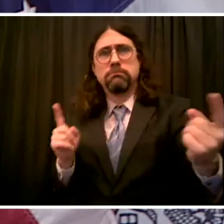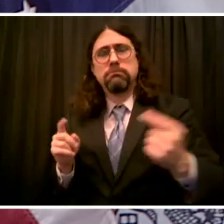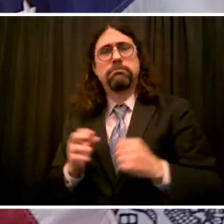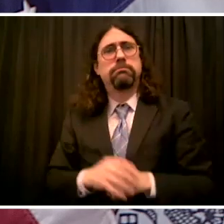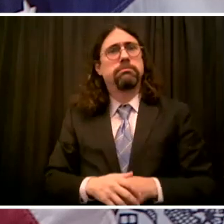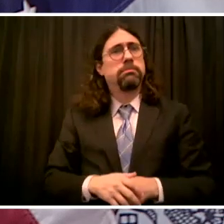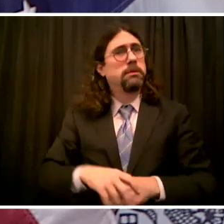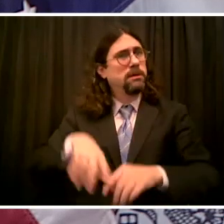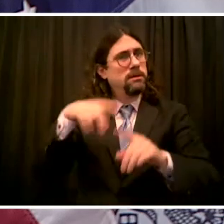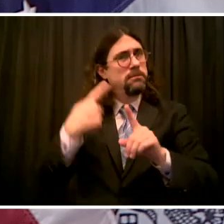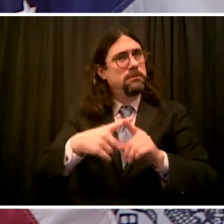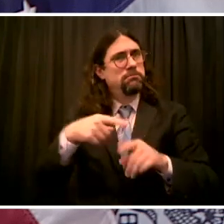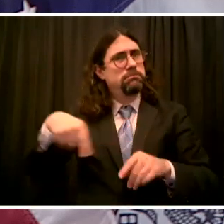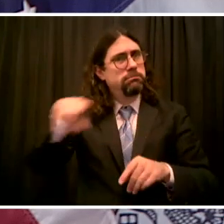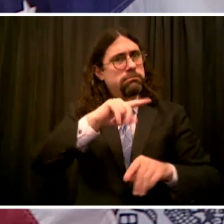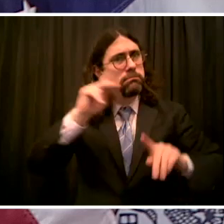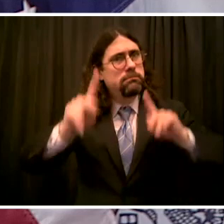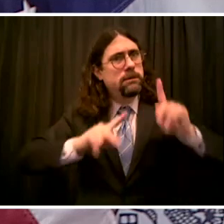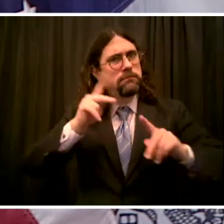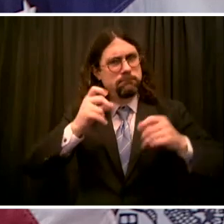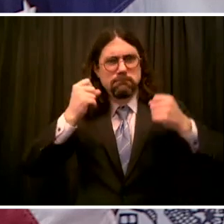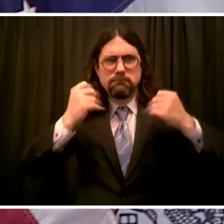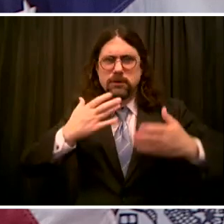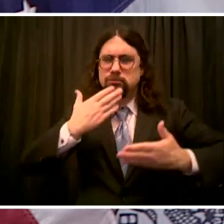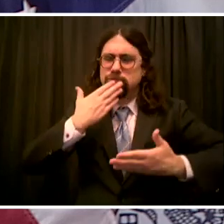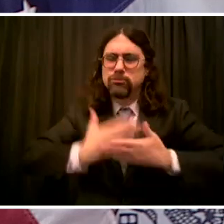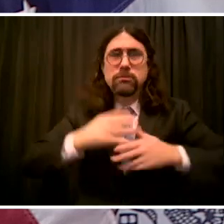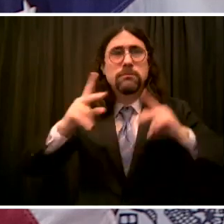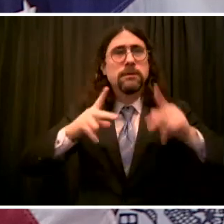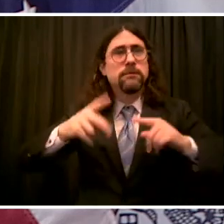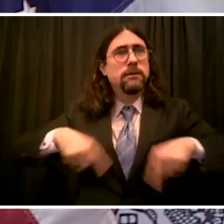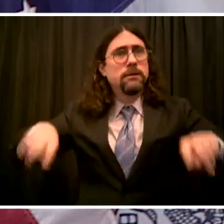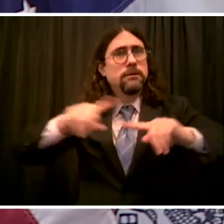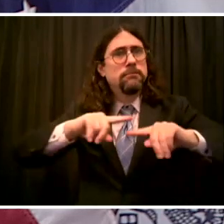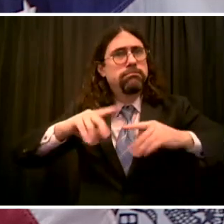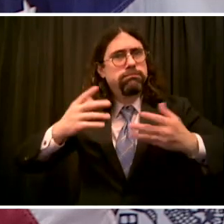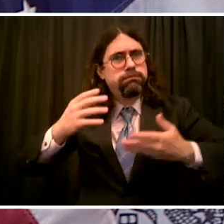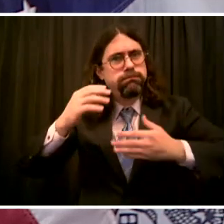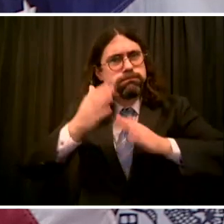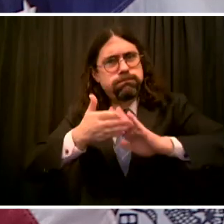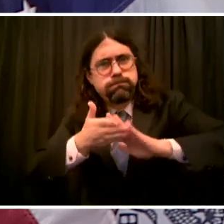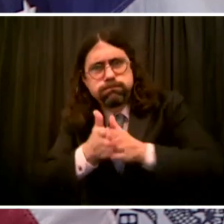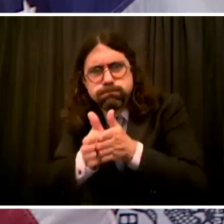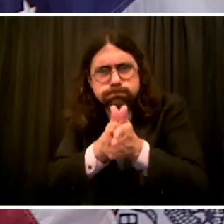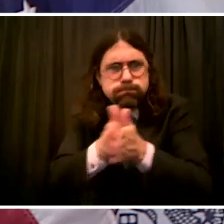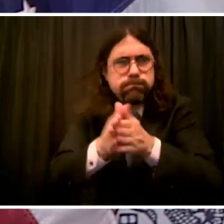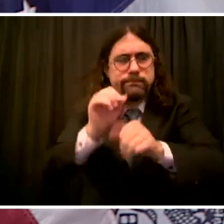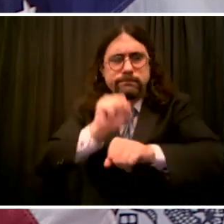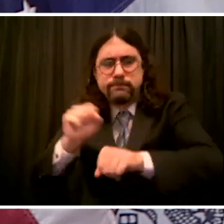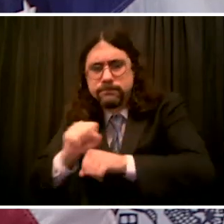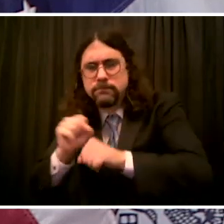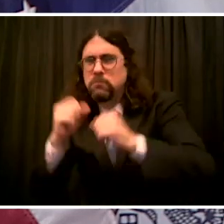RULES. I KNOW IT WILL GET HARDER IN A MONTH, THAT'S FAIR. THEY. WANT TO PROTECT